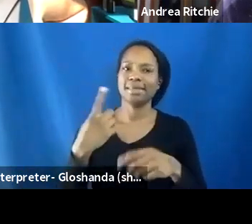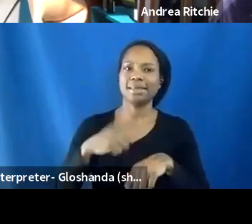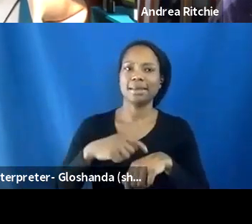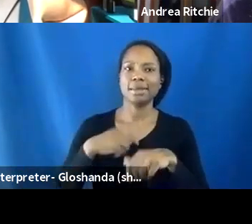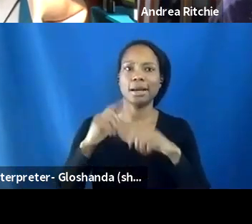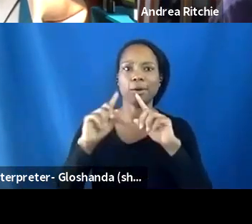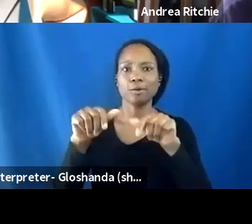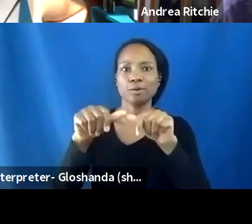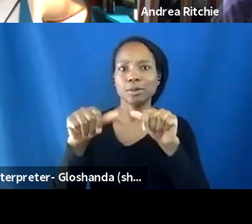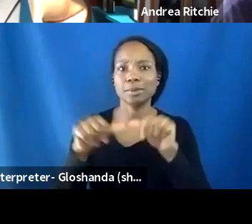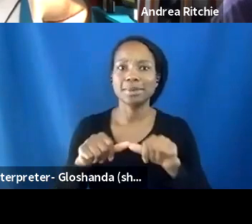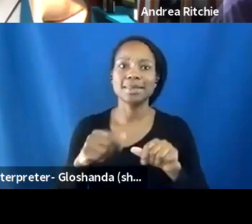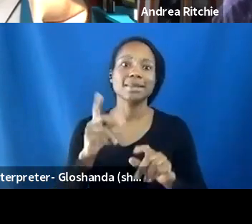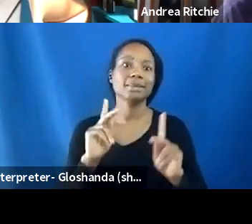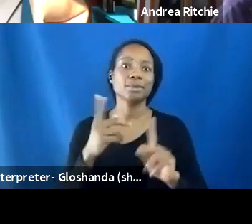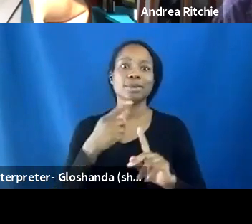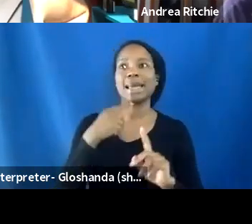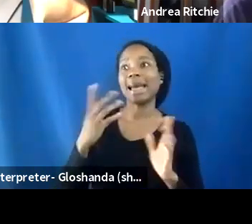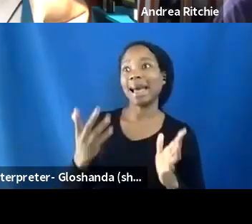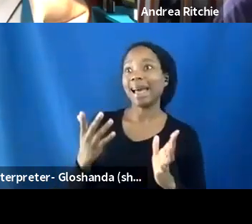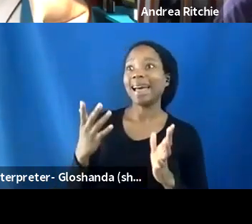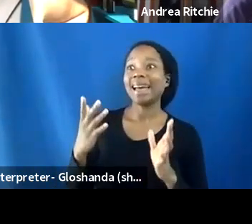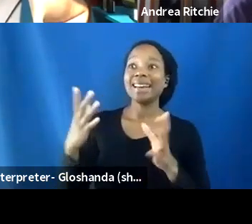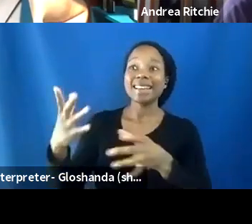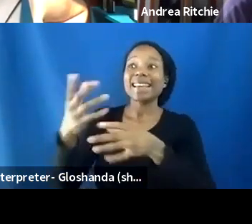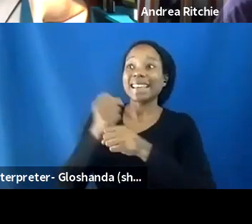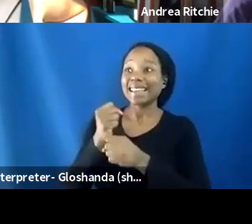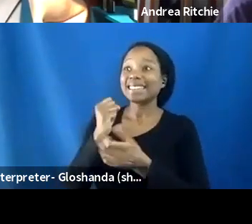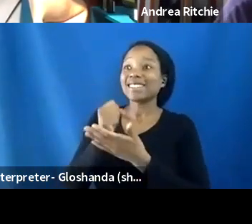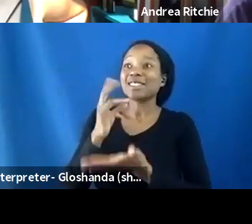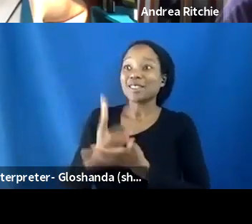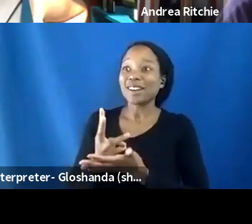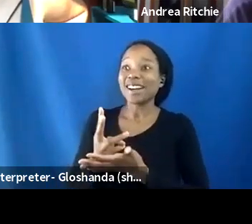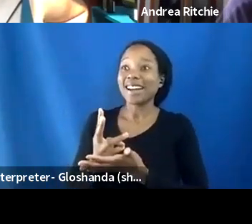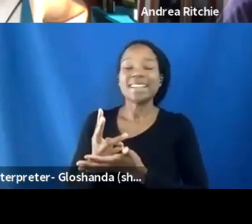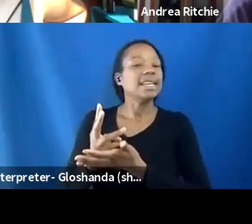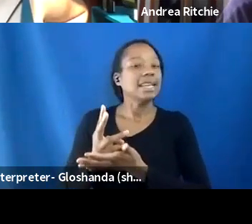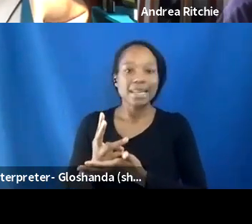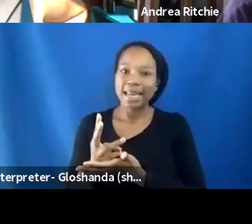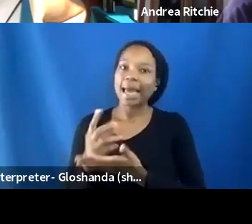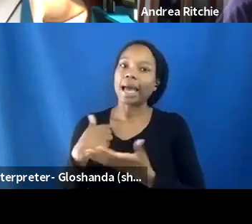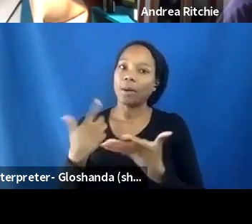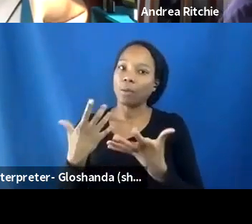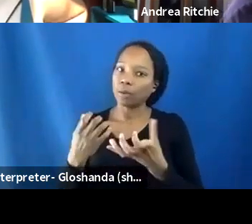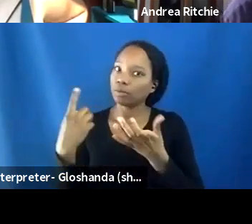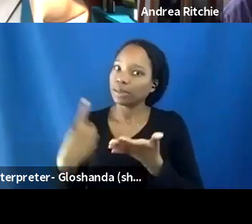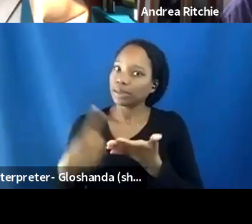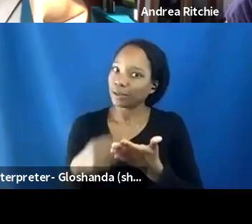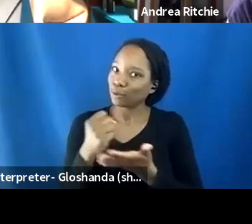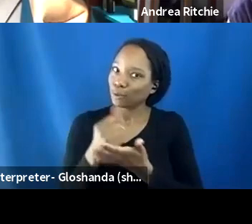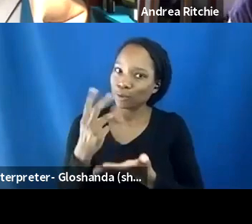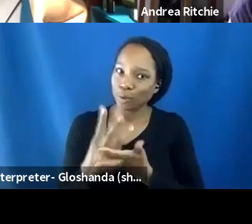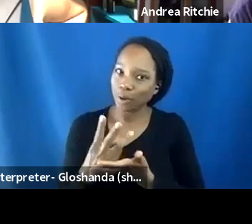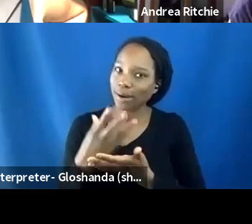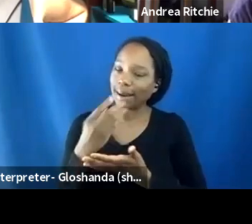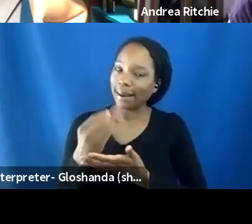I was like, well, let's talk about social work and the history and legacy of social work. And let's talk about the DSM and the tools they use